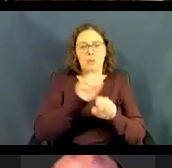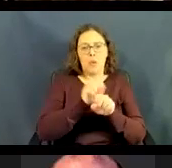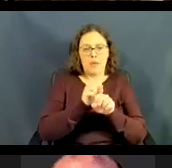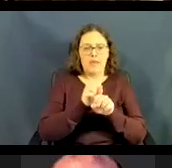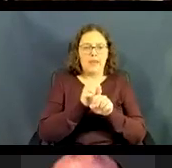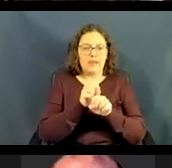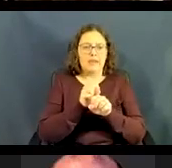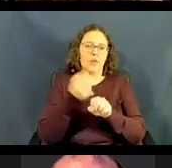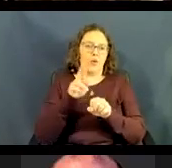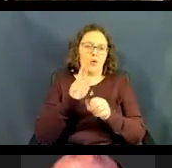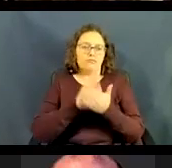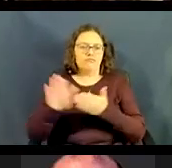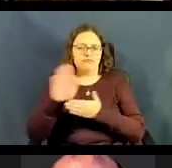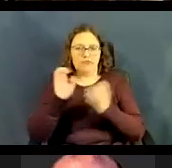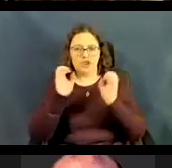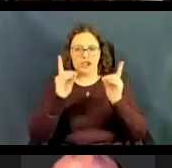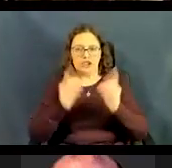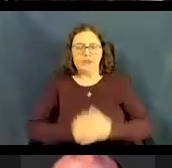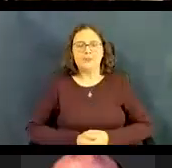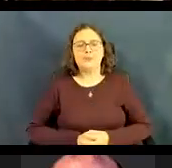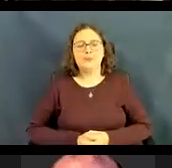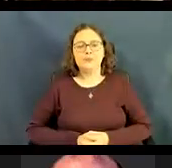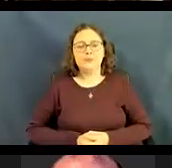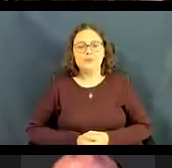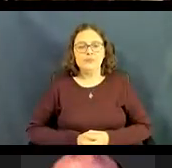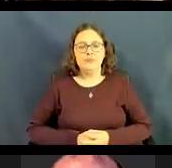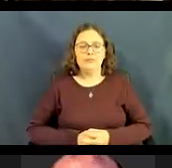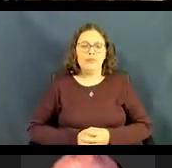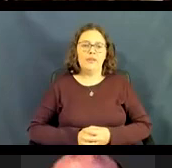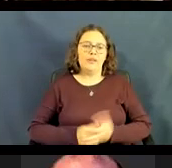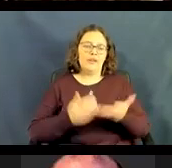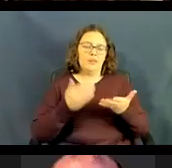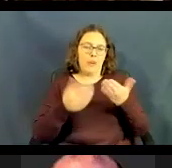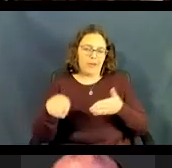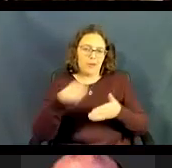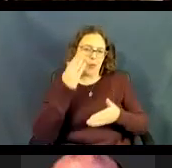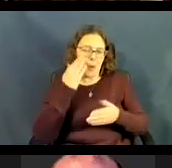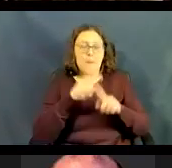You can assist the student to create their own account if they don't already have one.